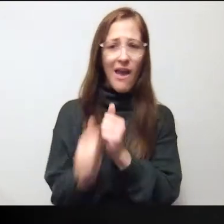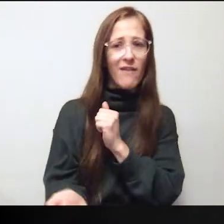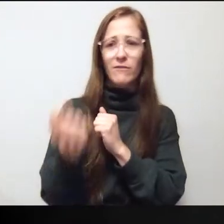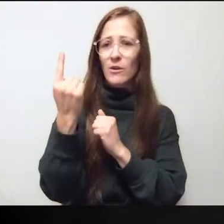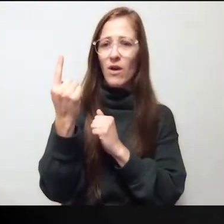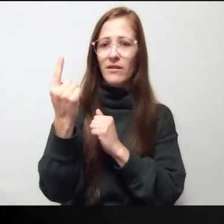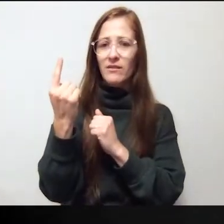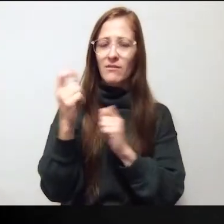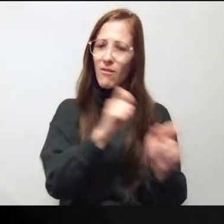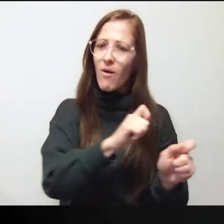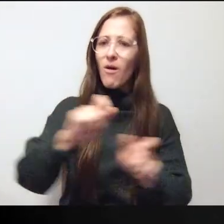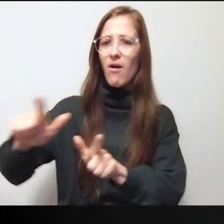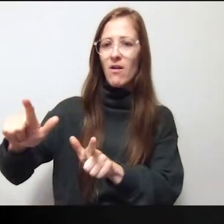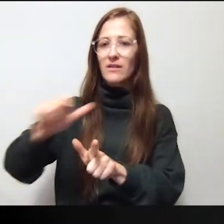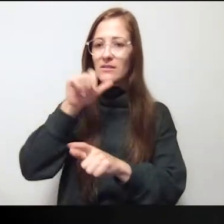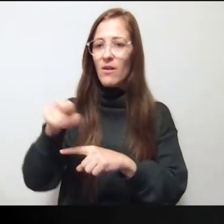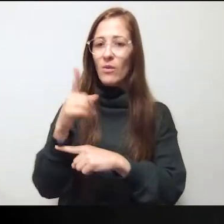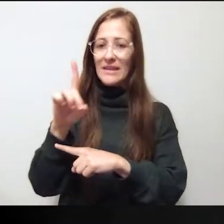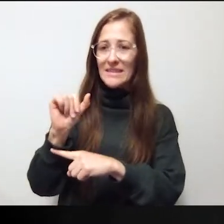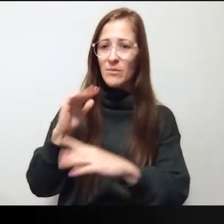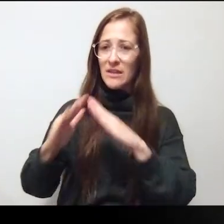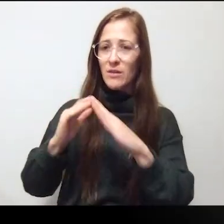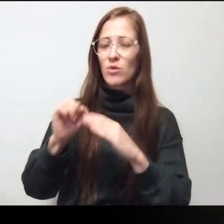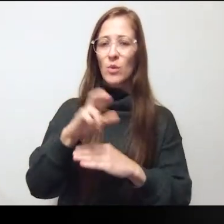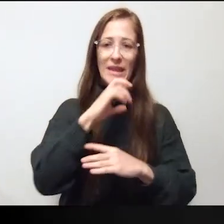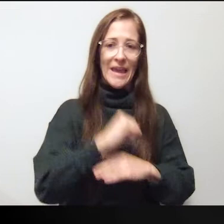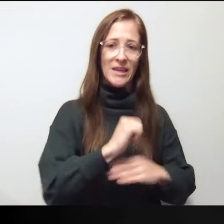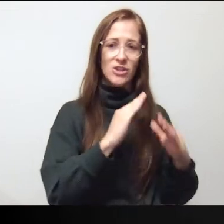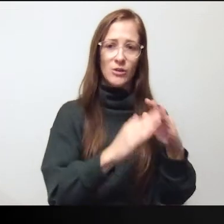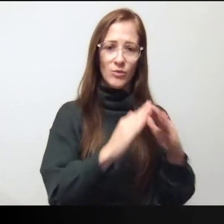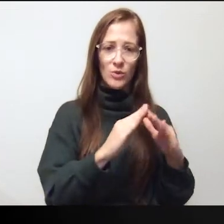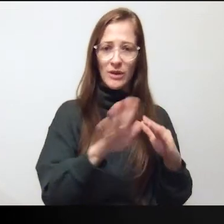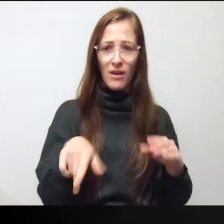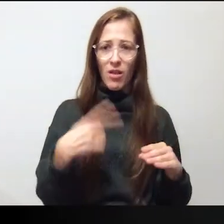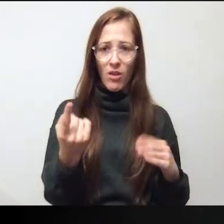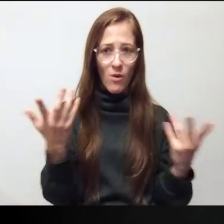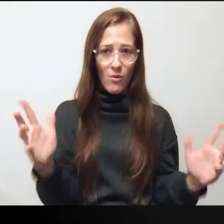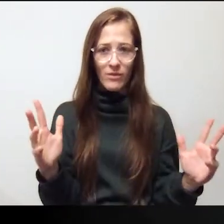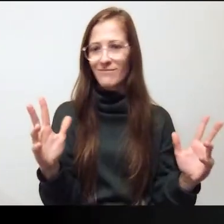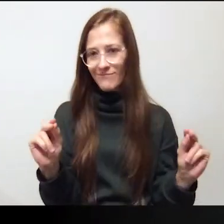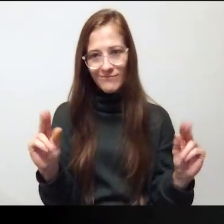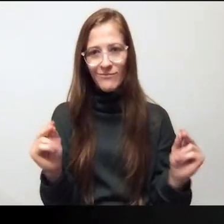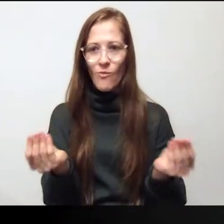It's not just the disability community or just the aging community. And, you know, we were talking about assessments, right?